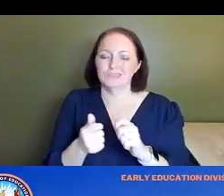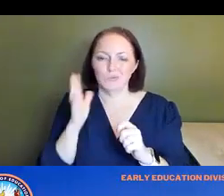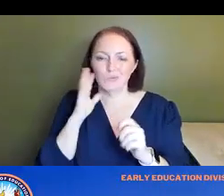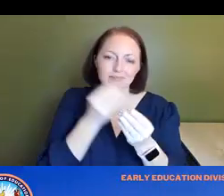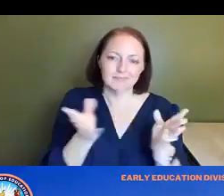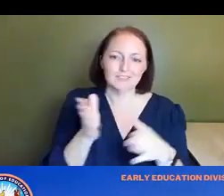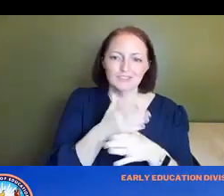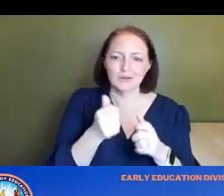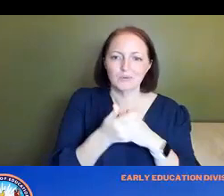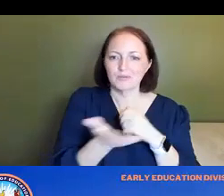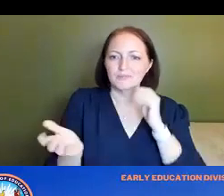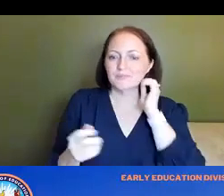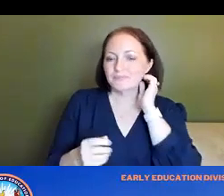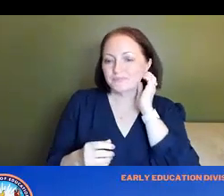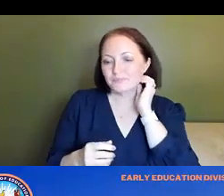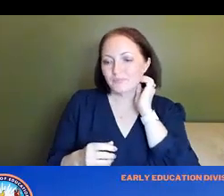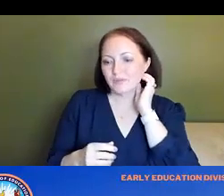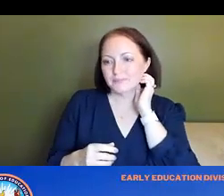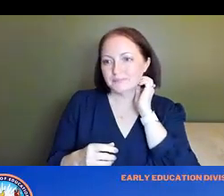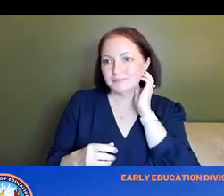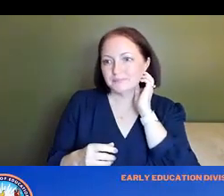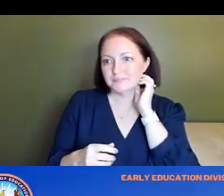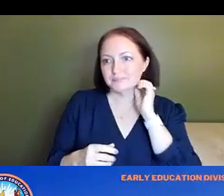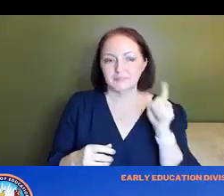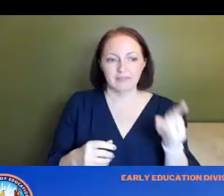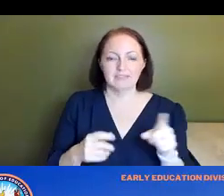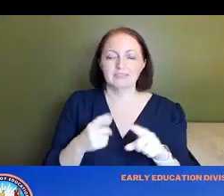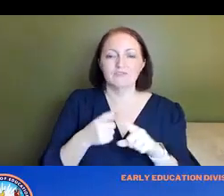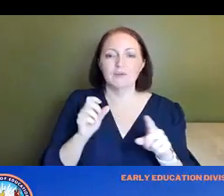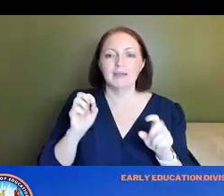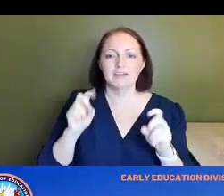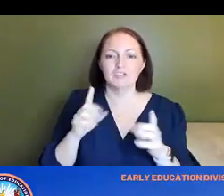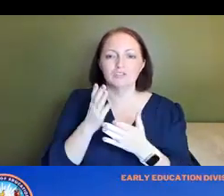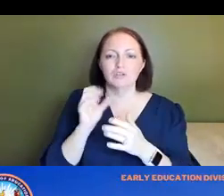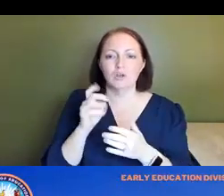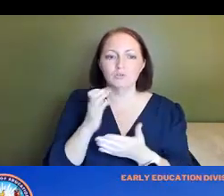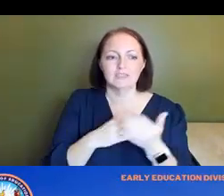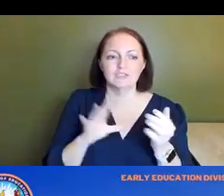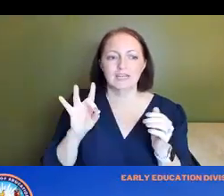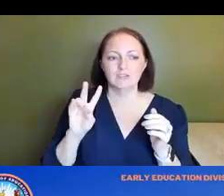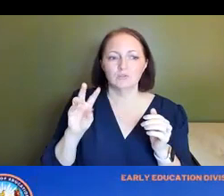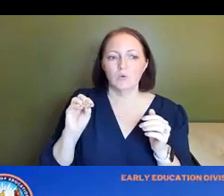that with the field. So this is all found in Education Code section 8208 and that states